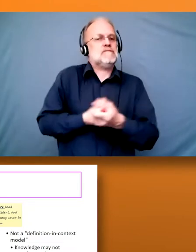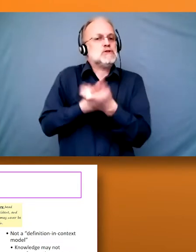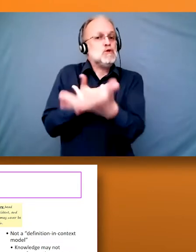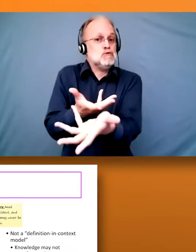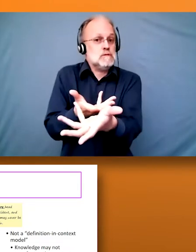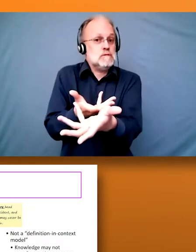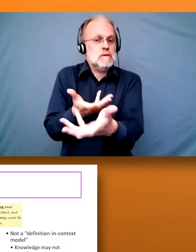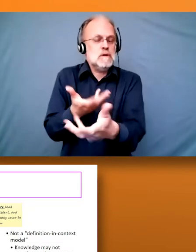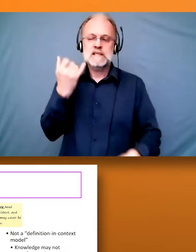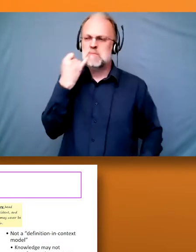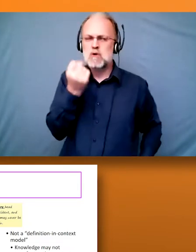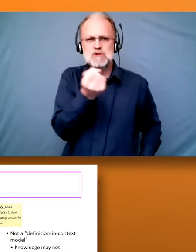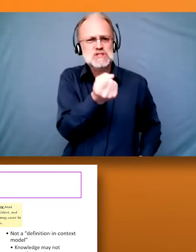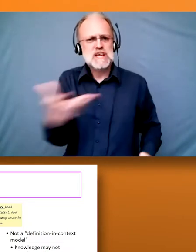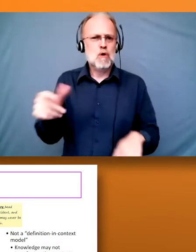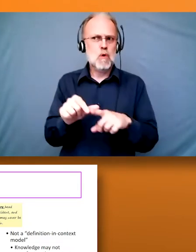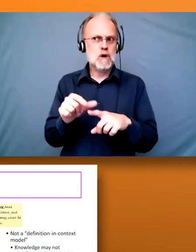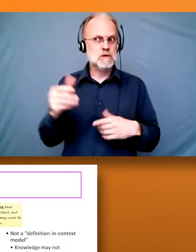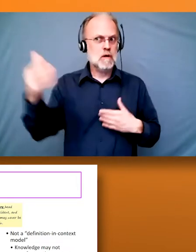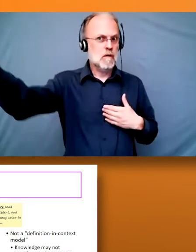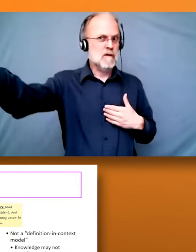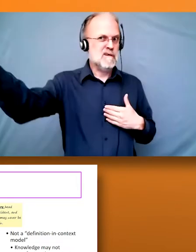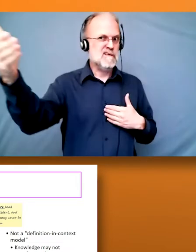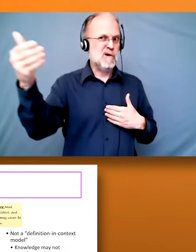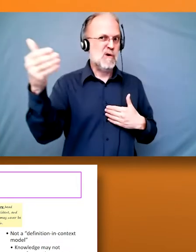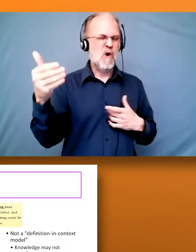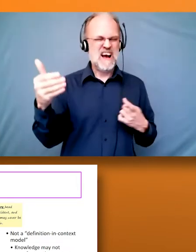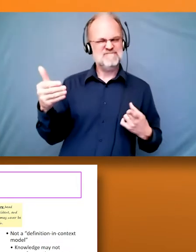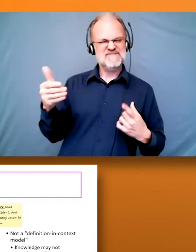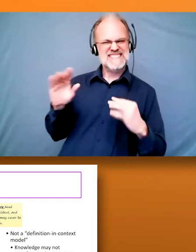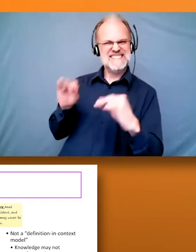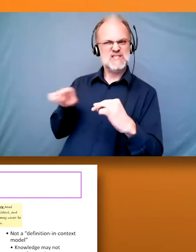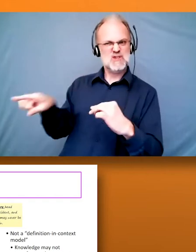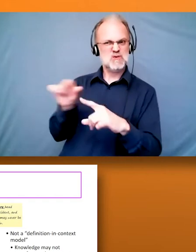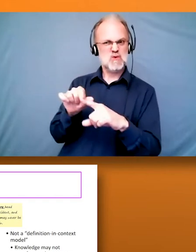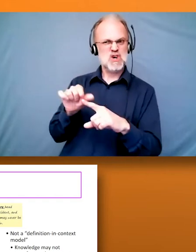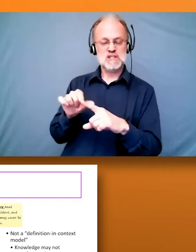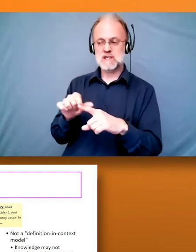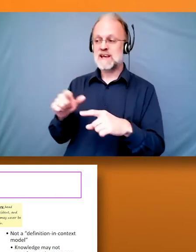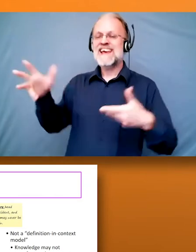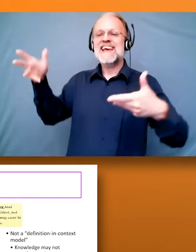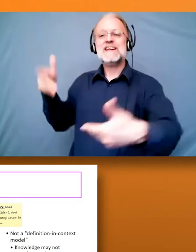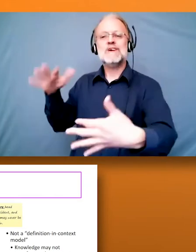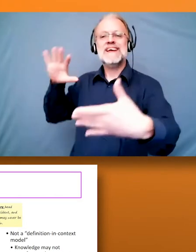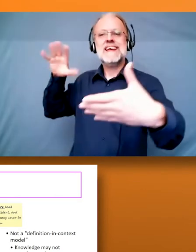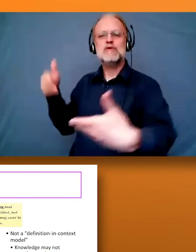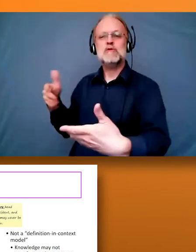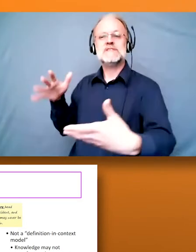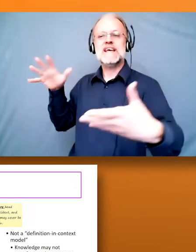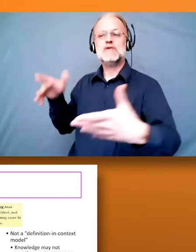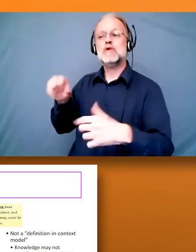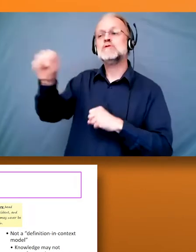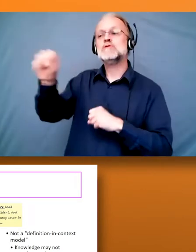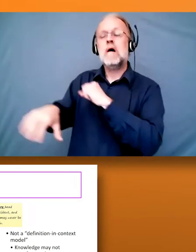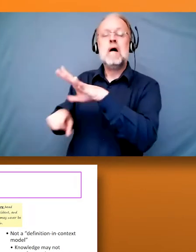So if you had a word that, or several words, that you knew were coming up that you wanted to teach, the more that you can introduce that word